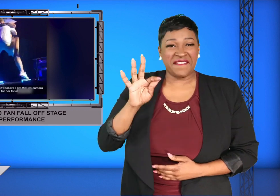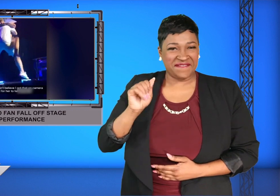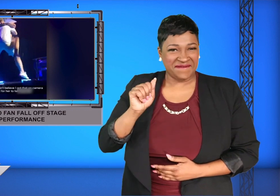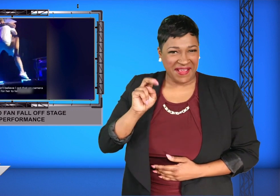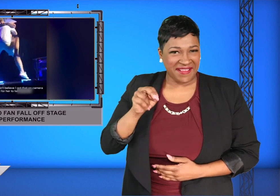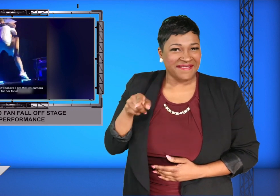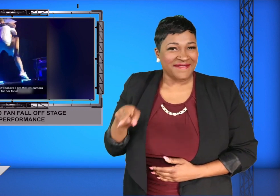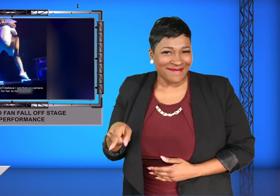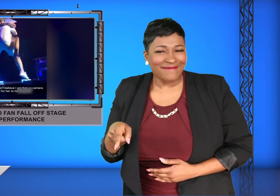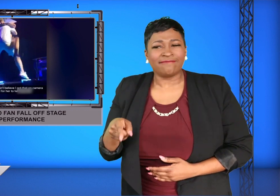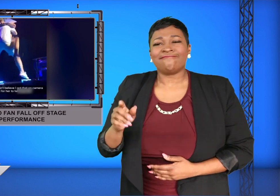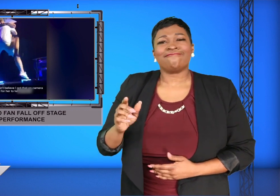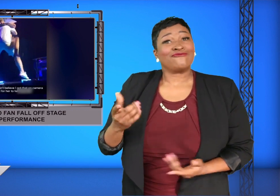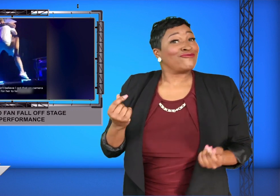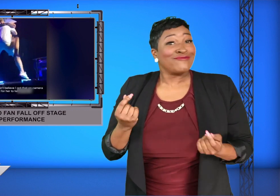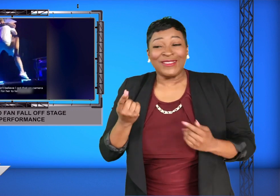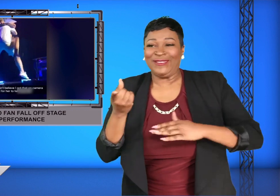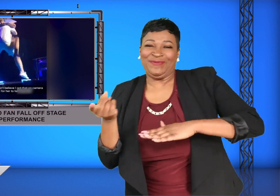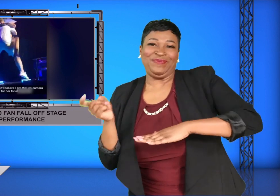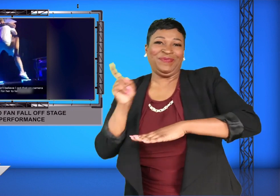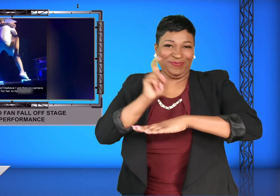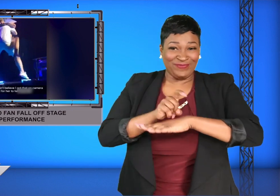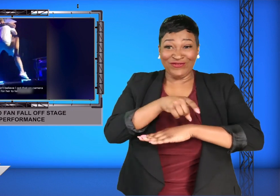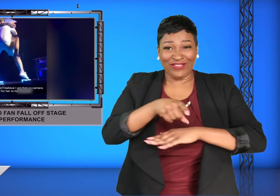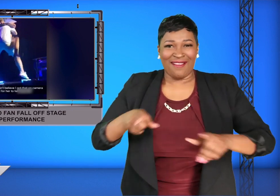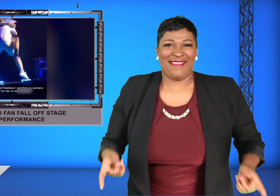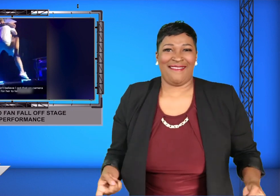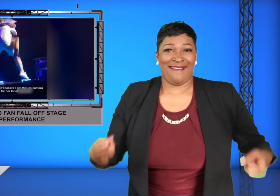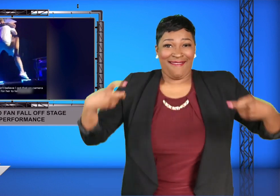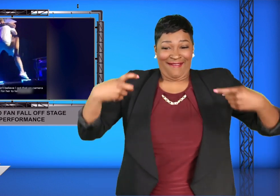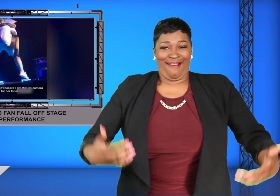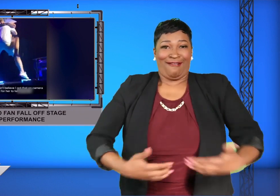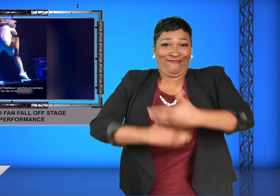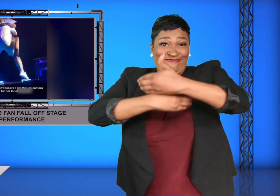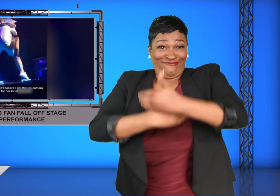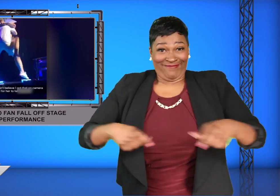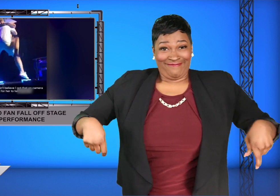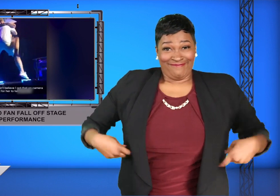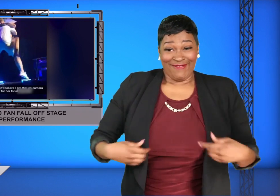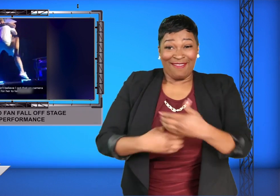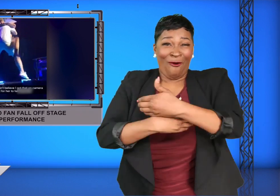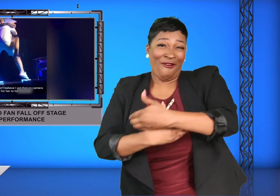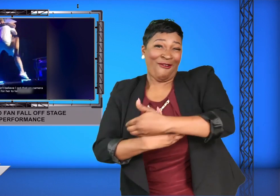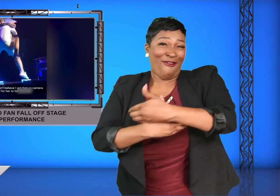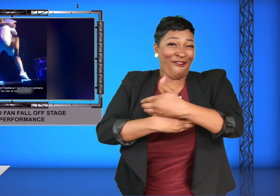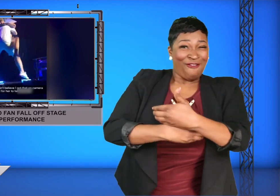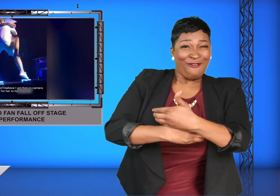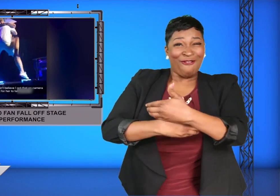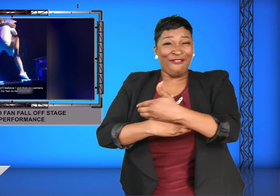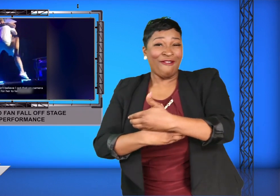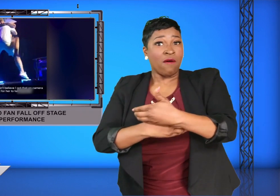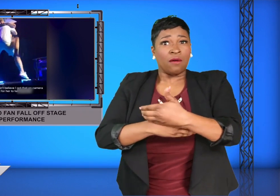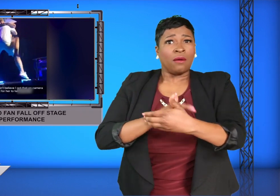The fan picked Lady Gaga up as she wrapped her legs around his waist.